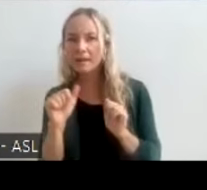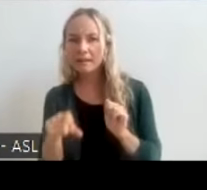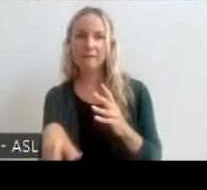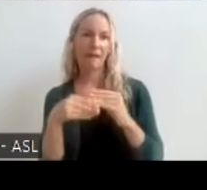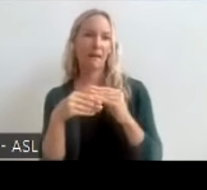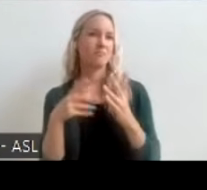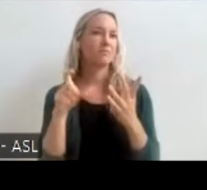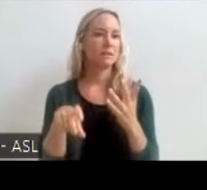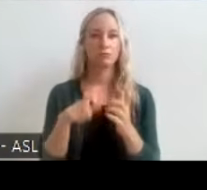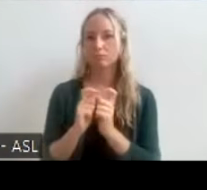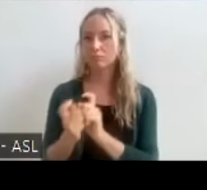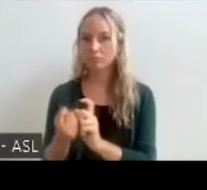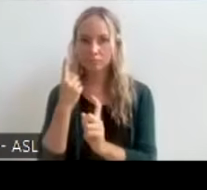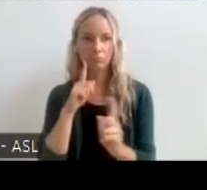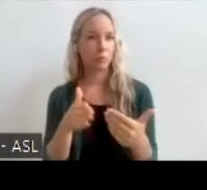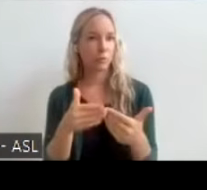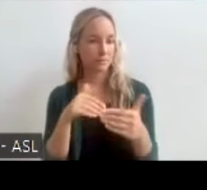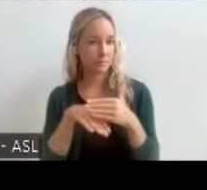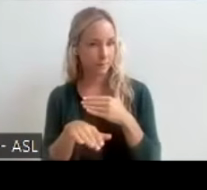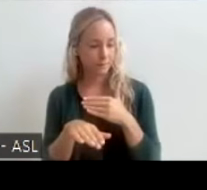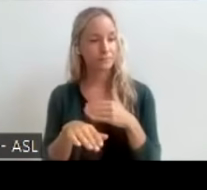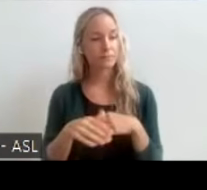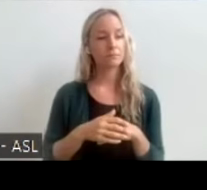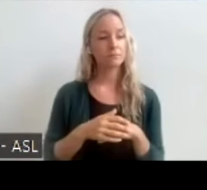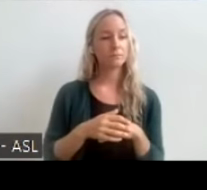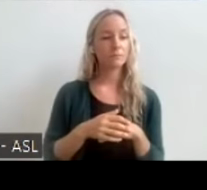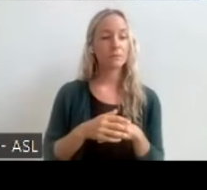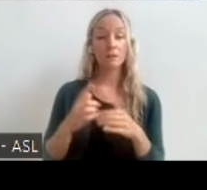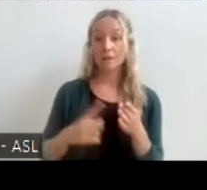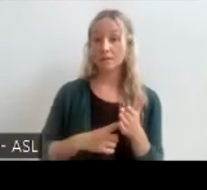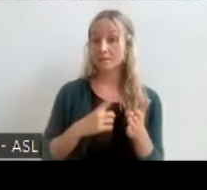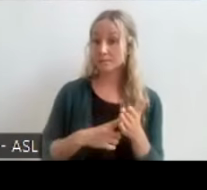no signage indicating it was available, And that didn't